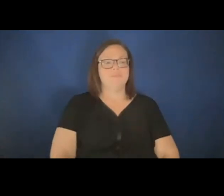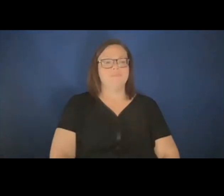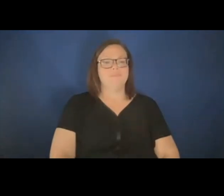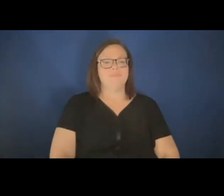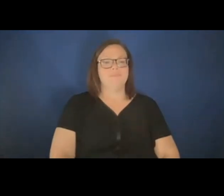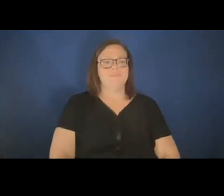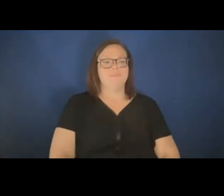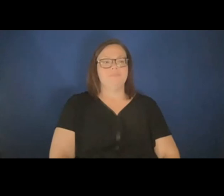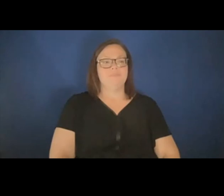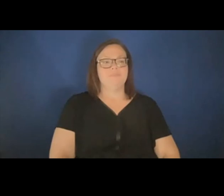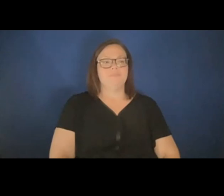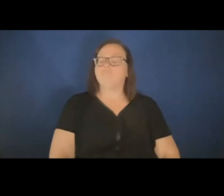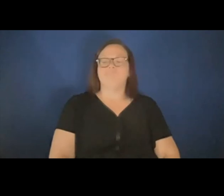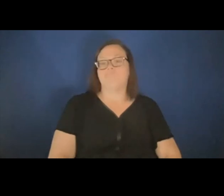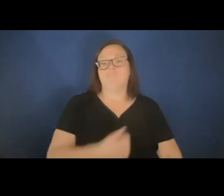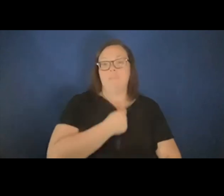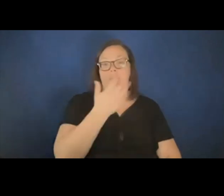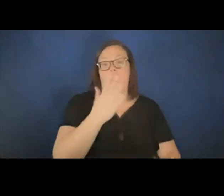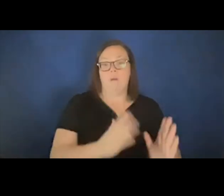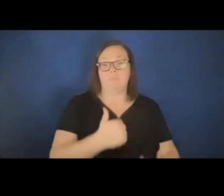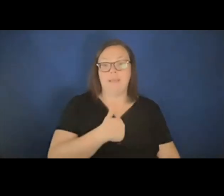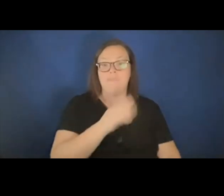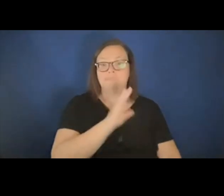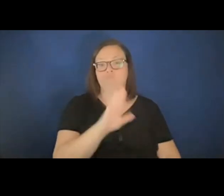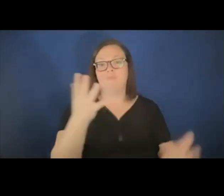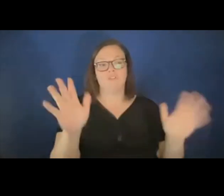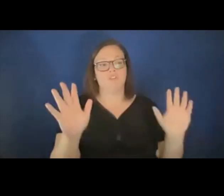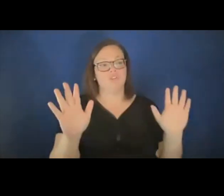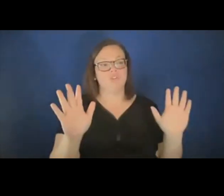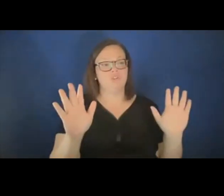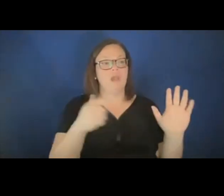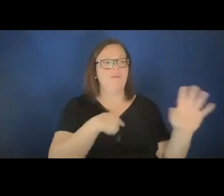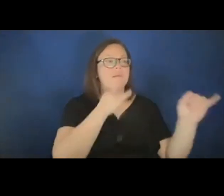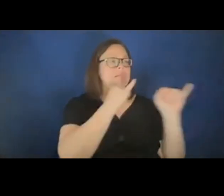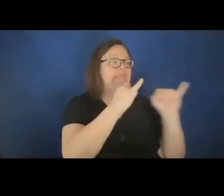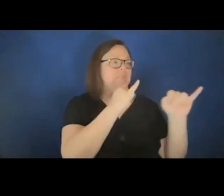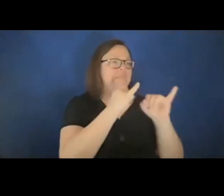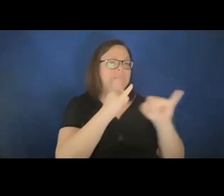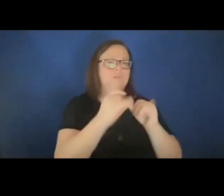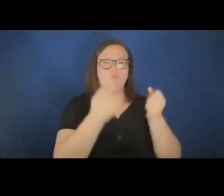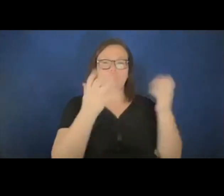I’m not a poet anymore — I’ve interviewed too many politicians.